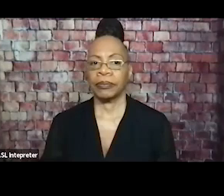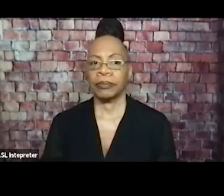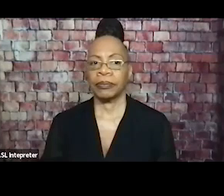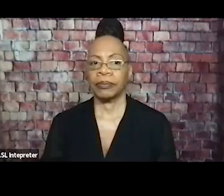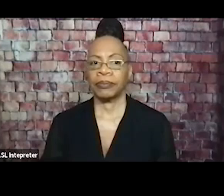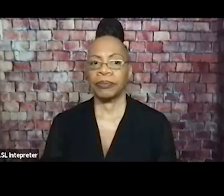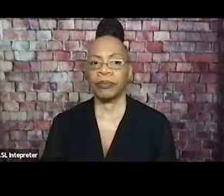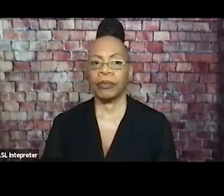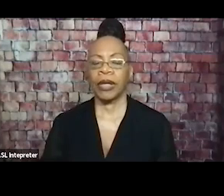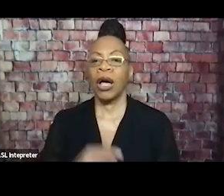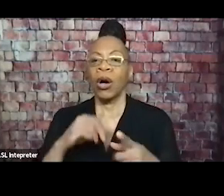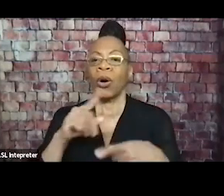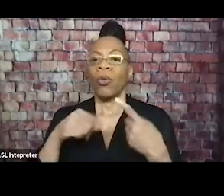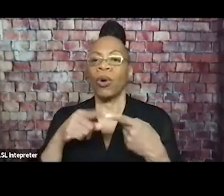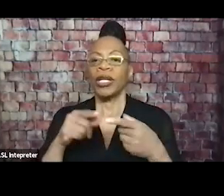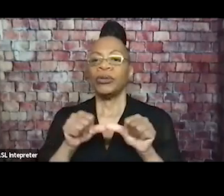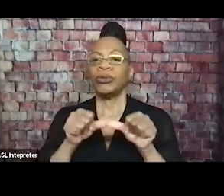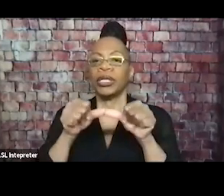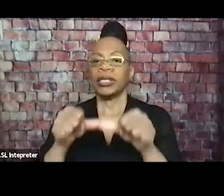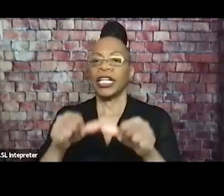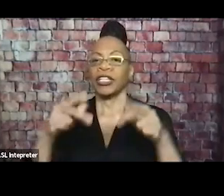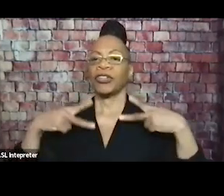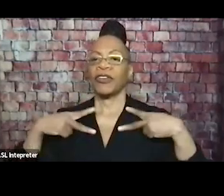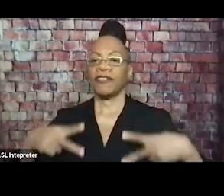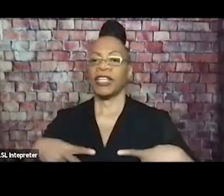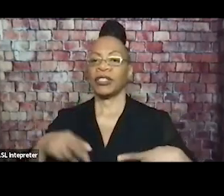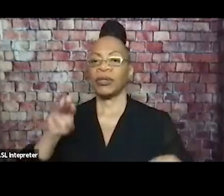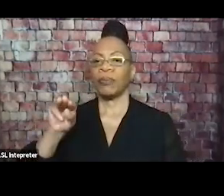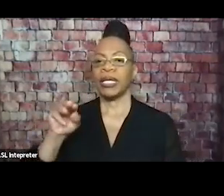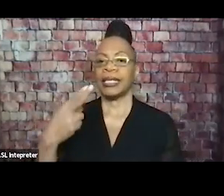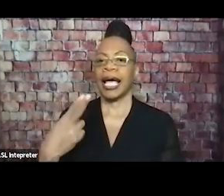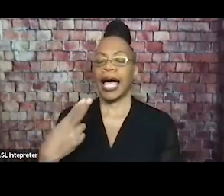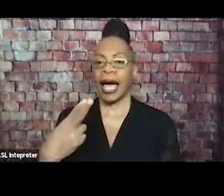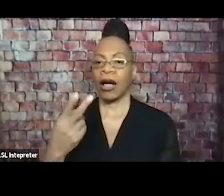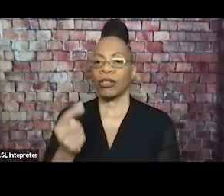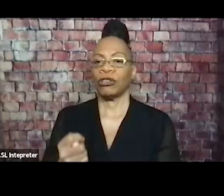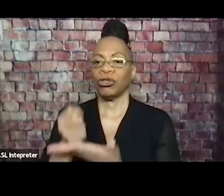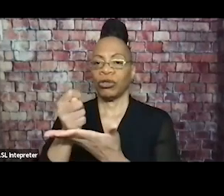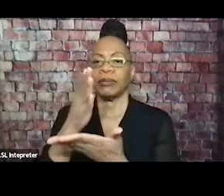When you move on to the physical and mental health treatment sections of the report,